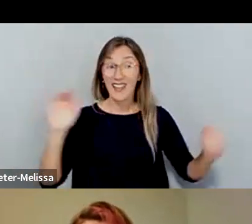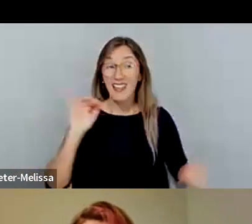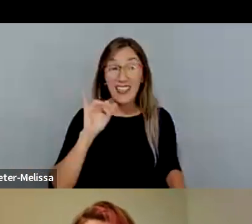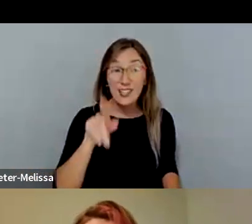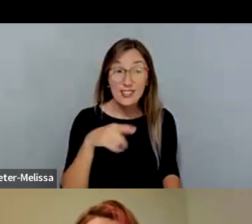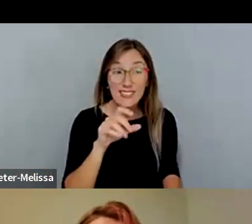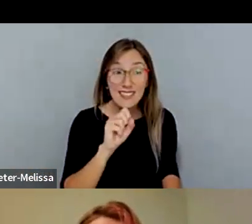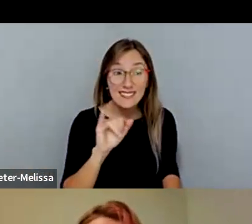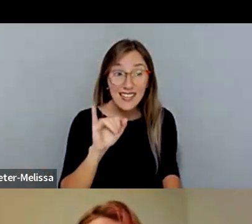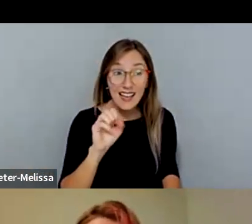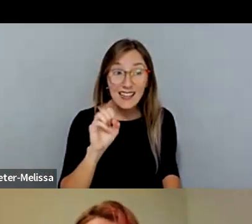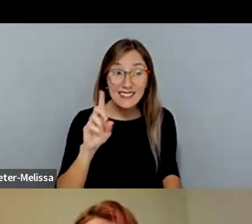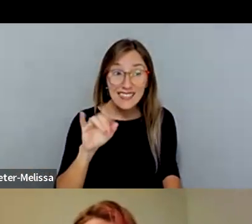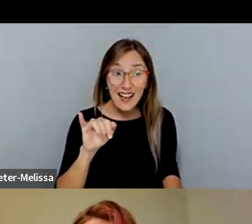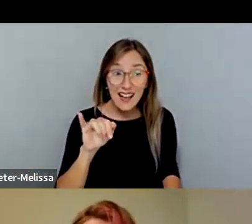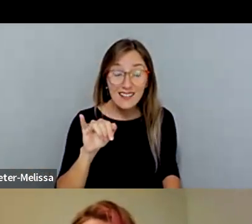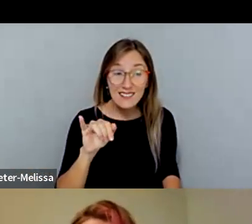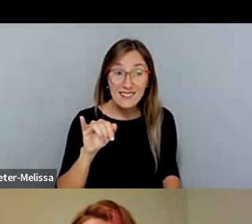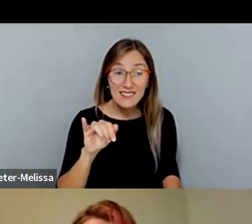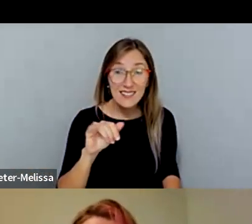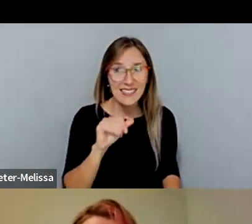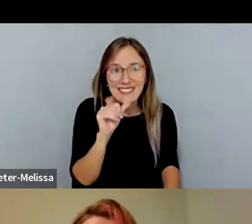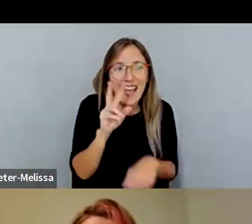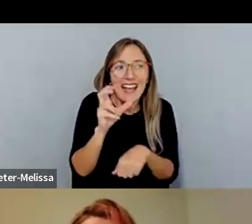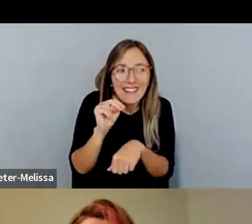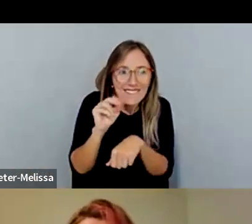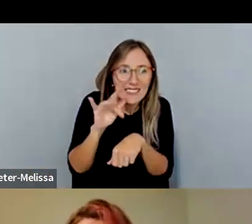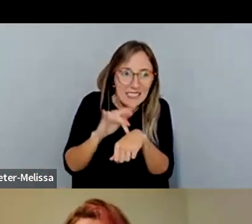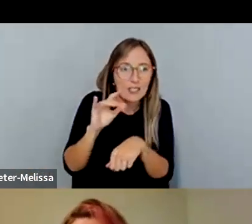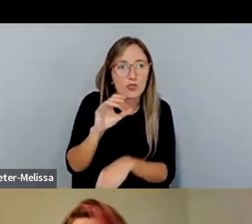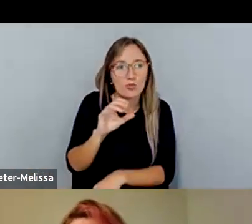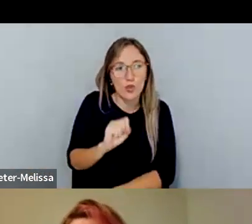online. It literally went from one wall to the other in my office, there